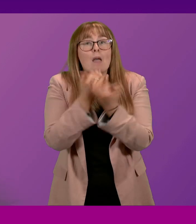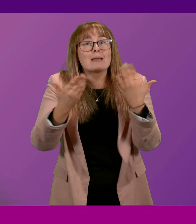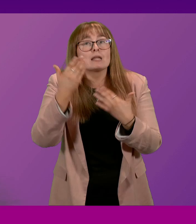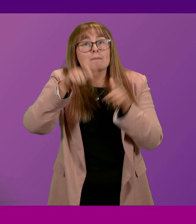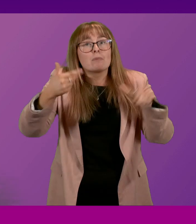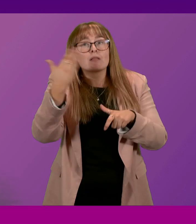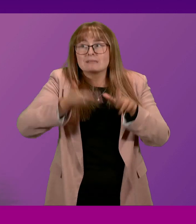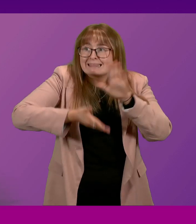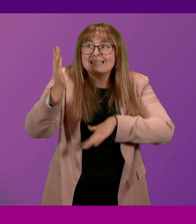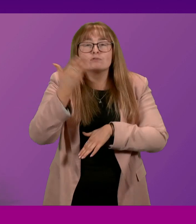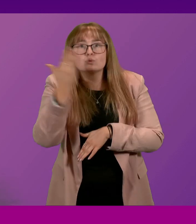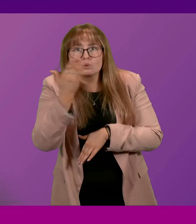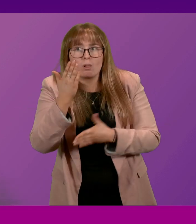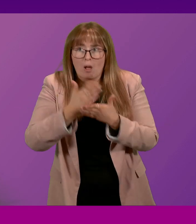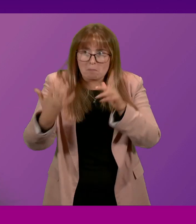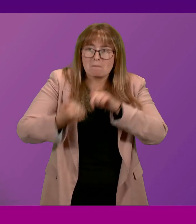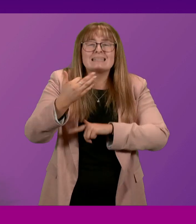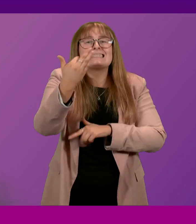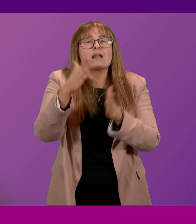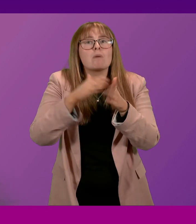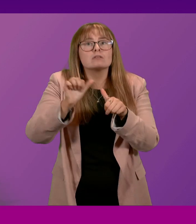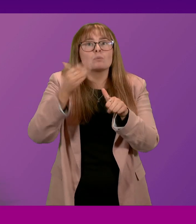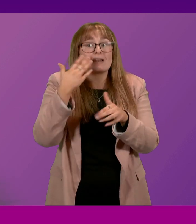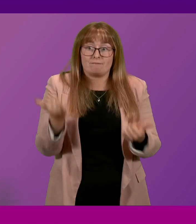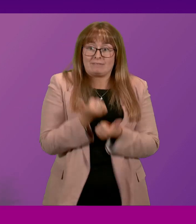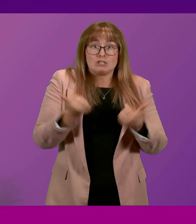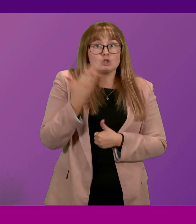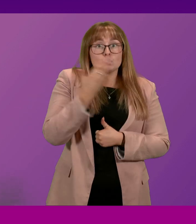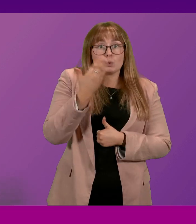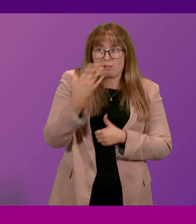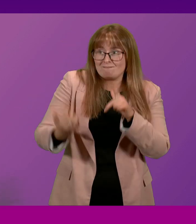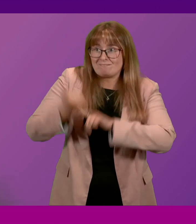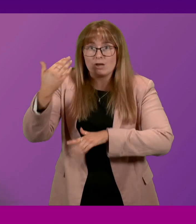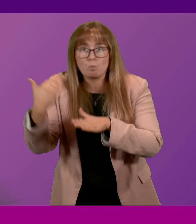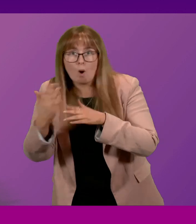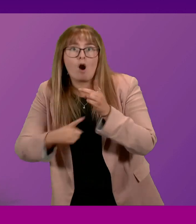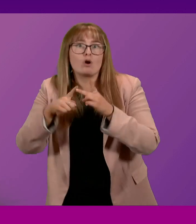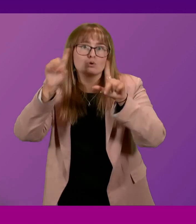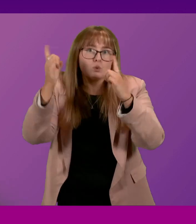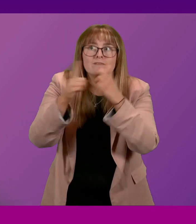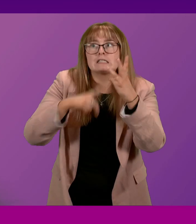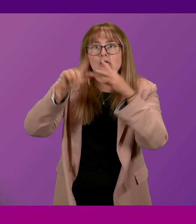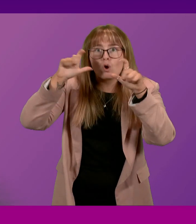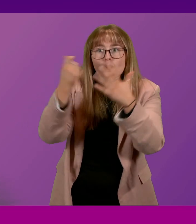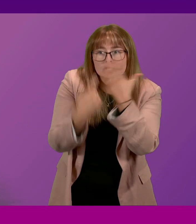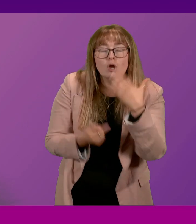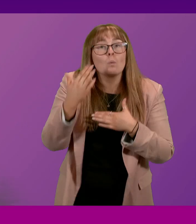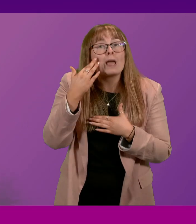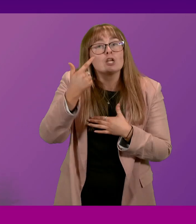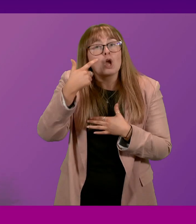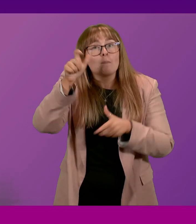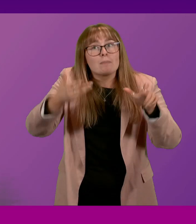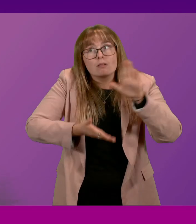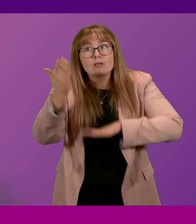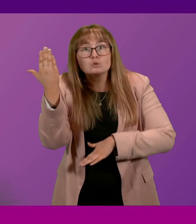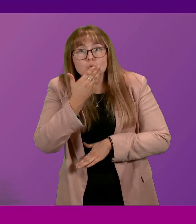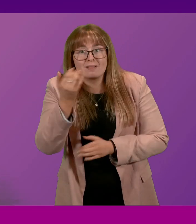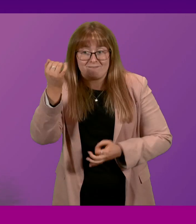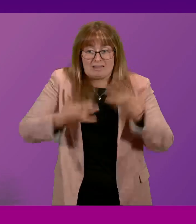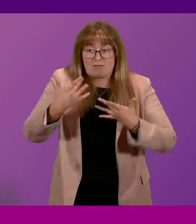positive destinations nine months after leaving school in 2022-23. Figures published just today